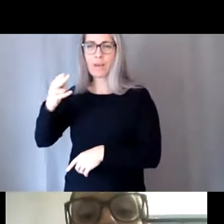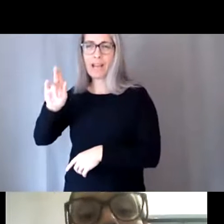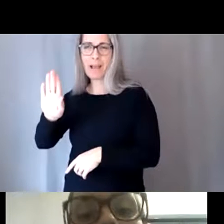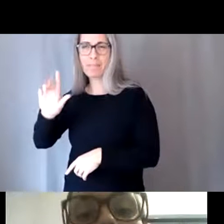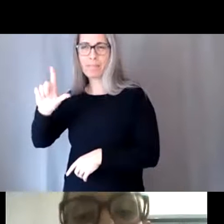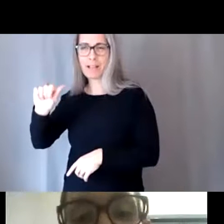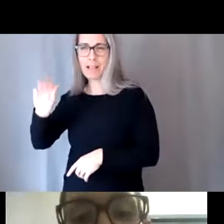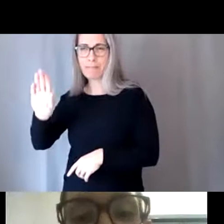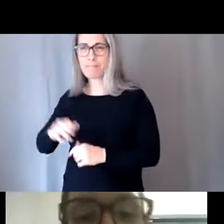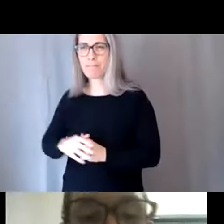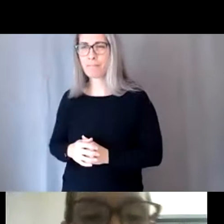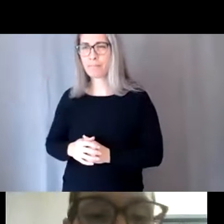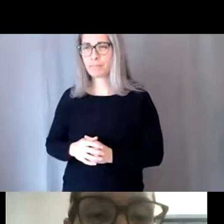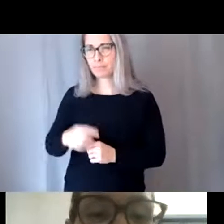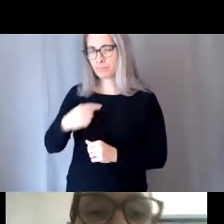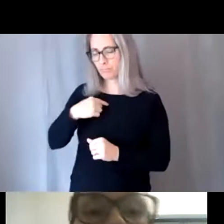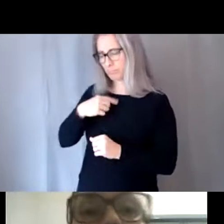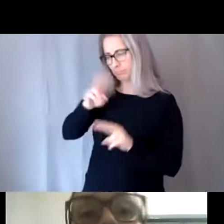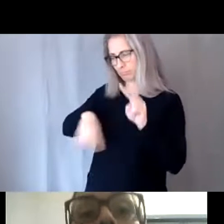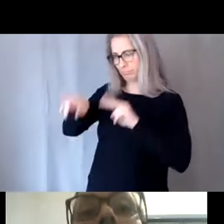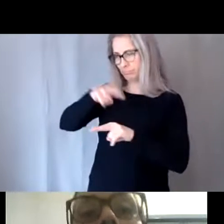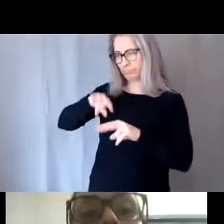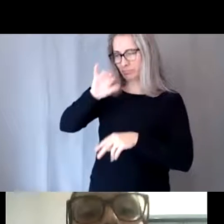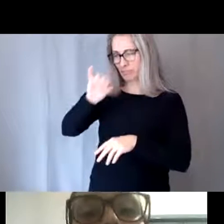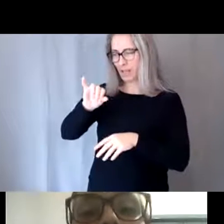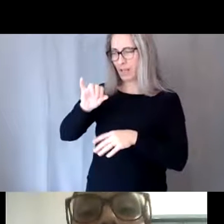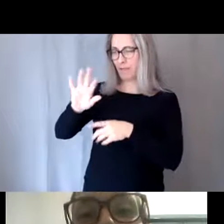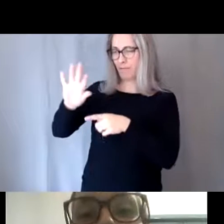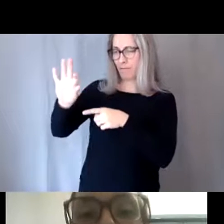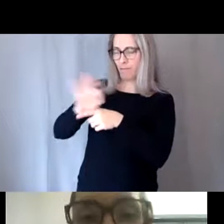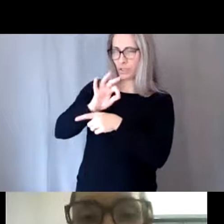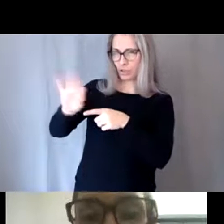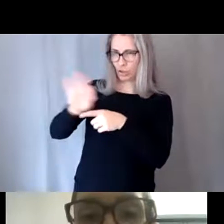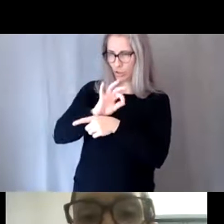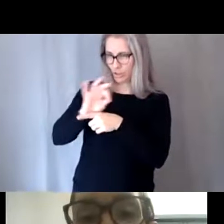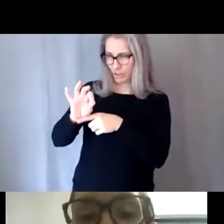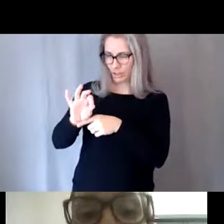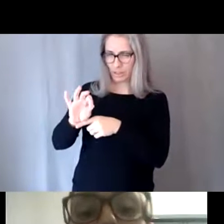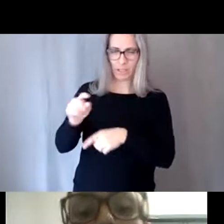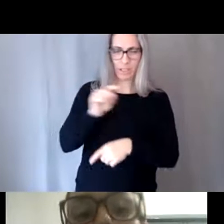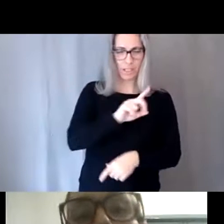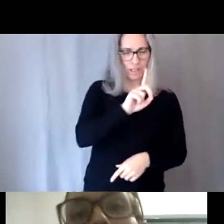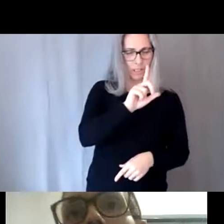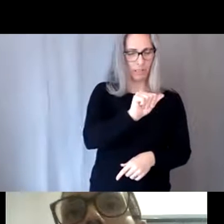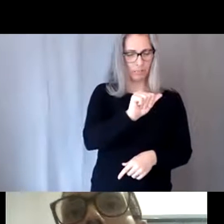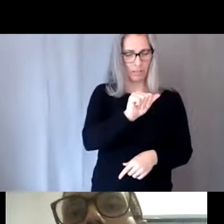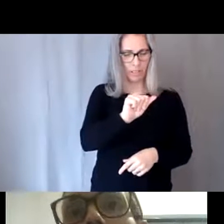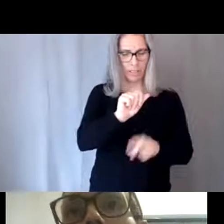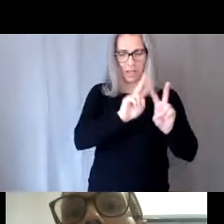how the dimensions of functioning and disability unfold